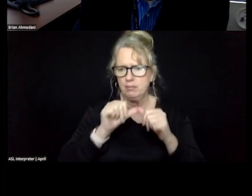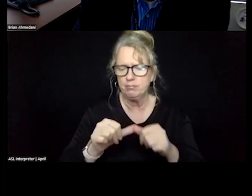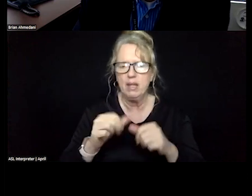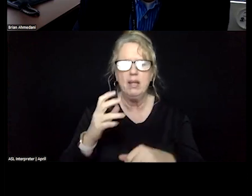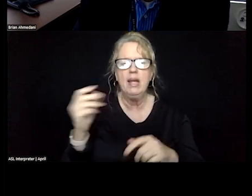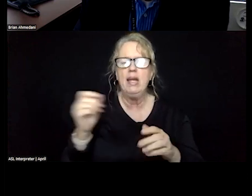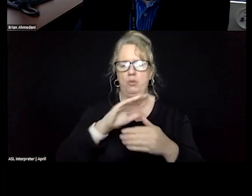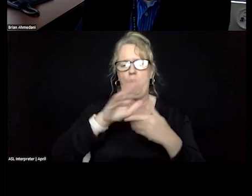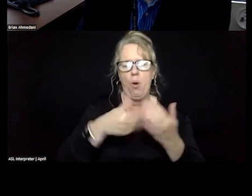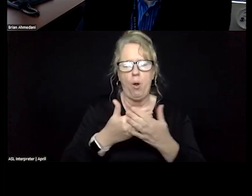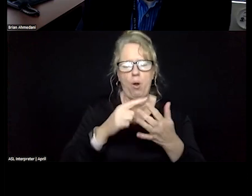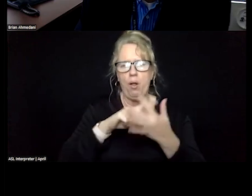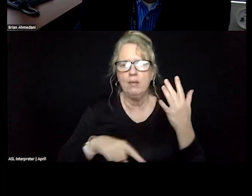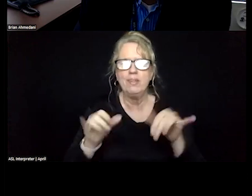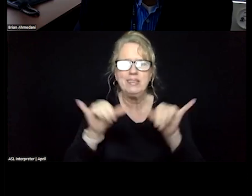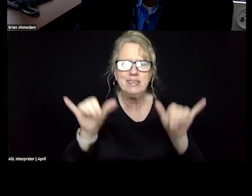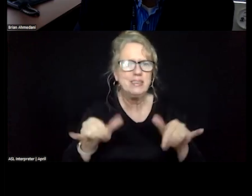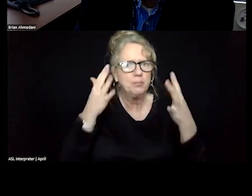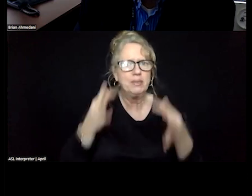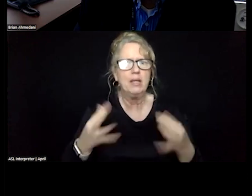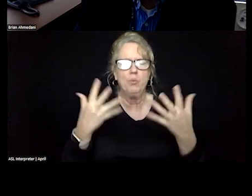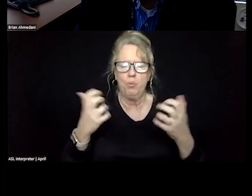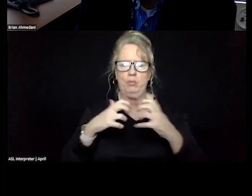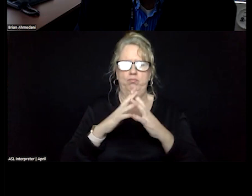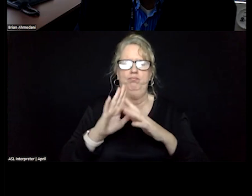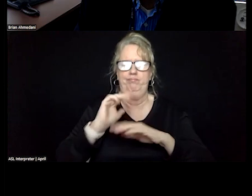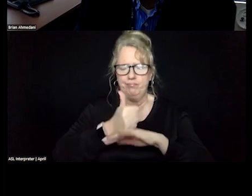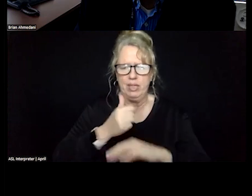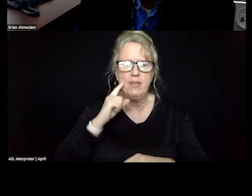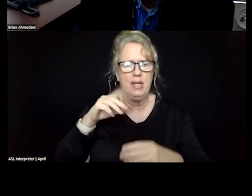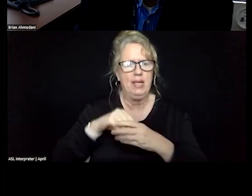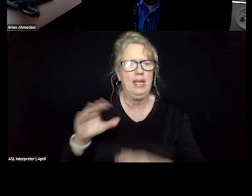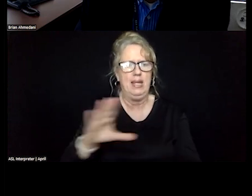ALL OF THESE SYSTEMS DECIDED TO USE THESE SYSTEMS IN PATIENT